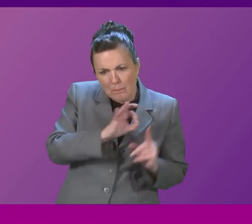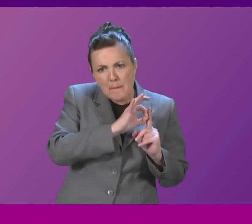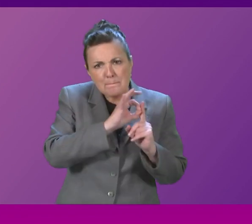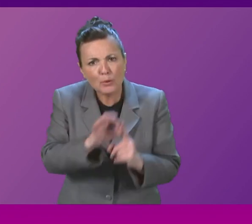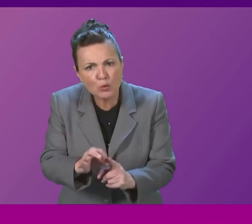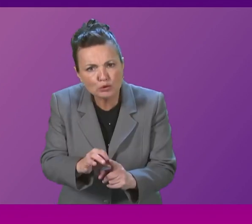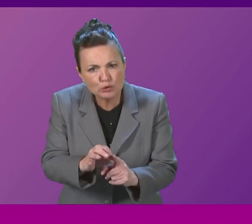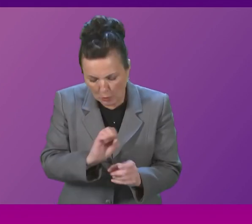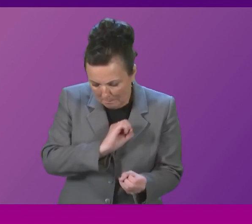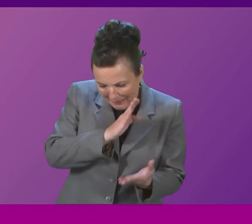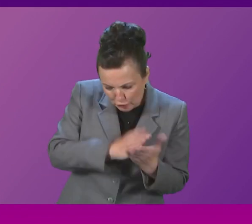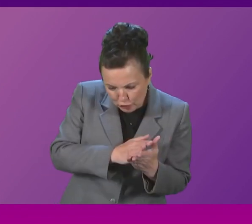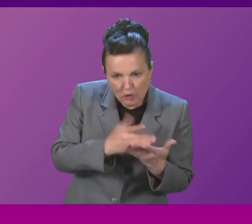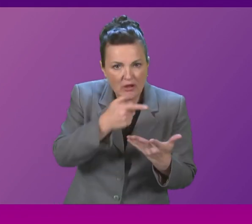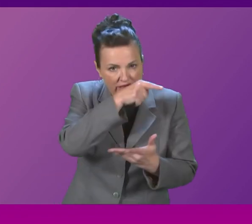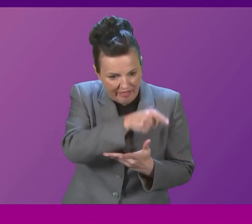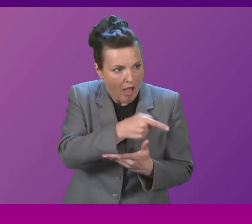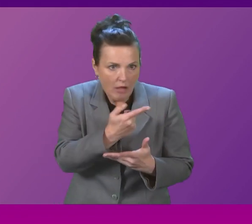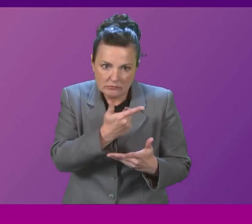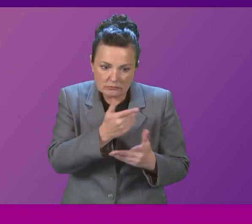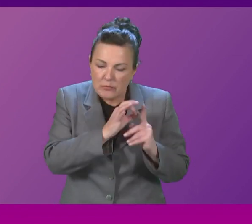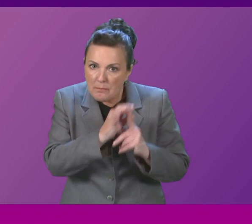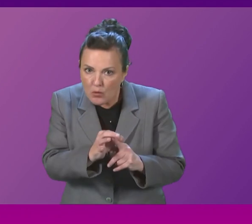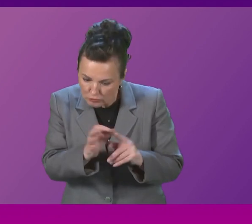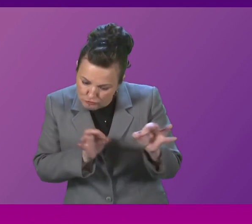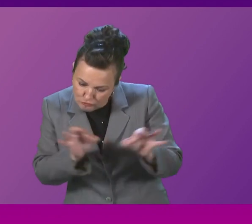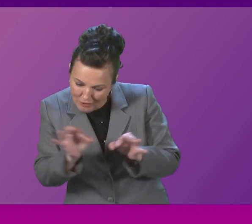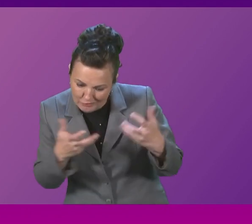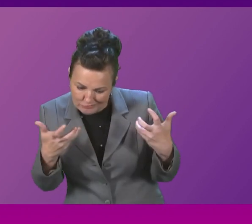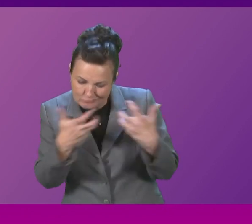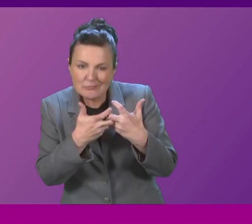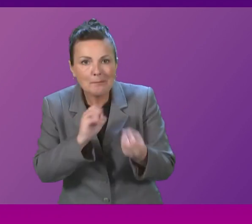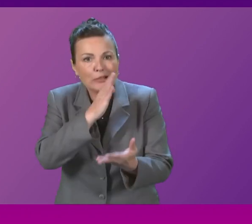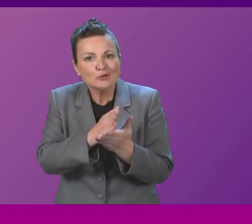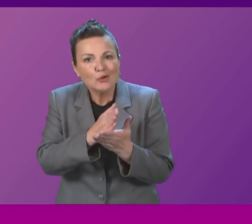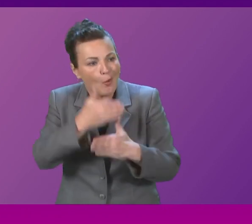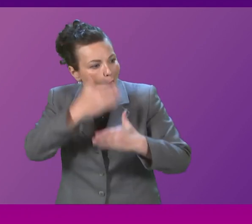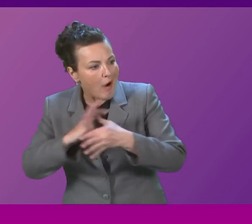of our equally safe strategy for preventing and eradicating violence against women and girls.